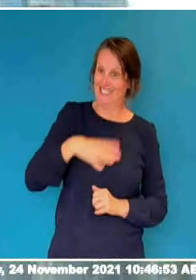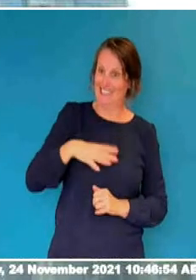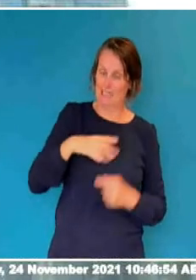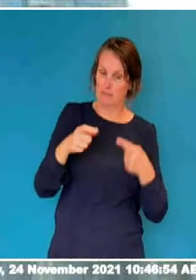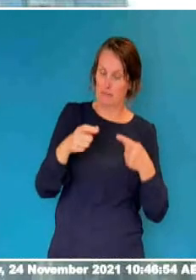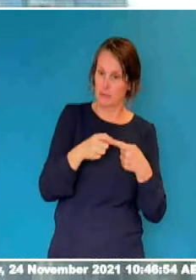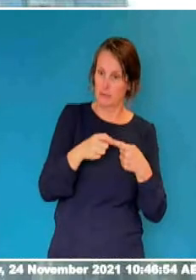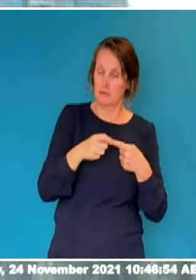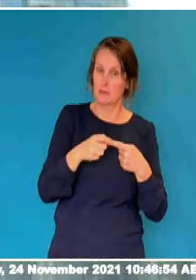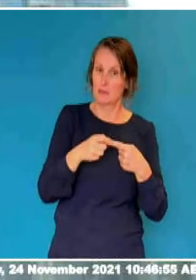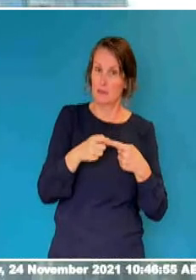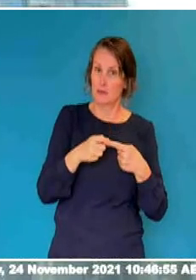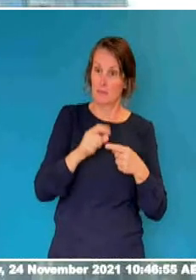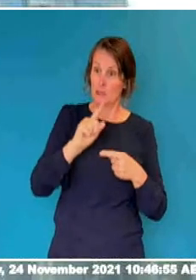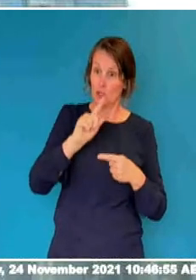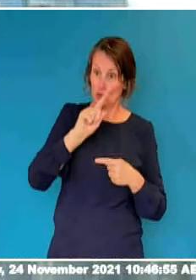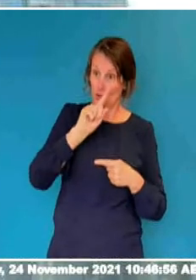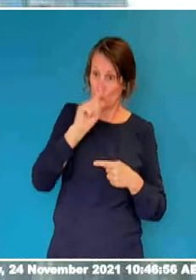all or just that global ---